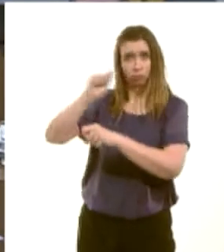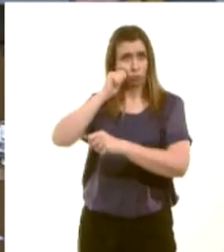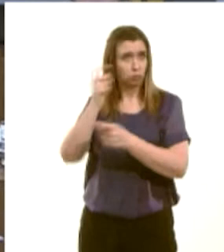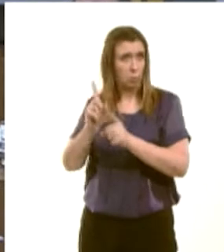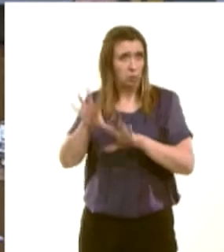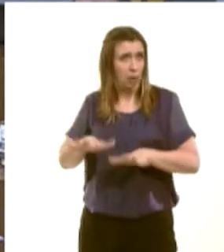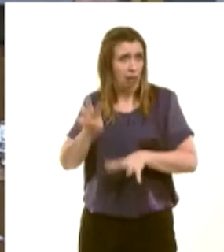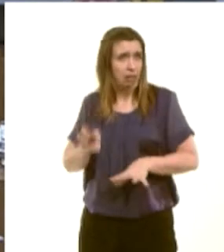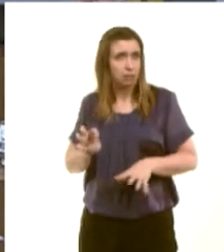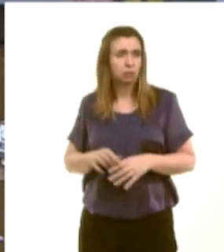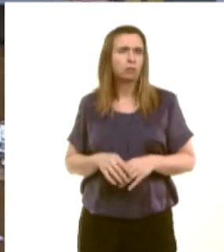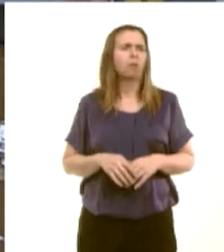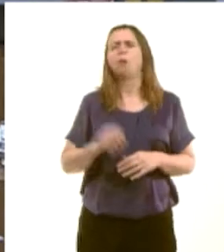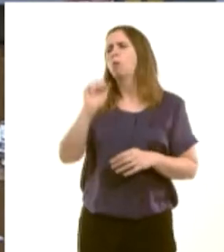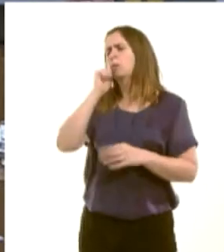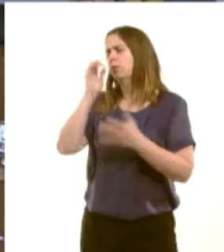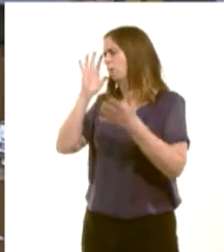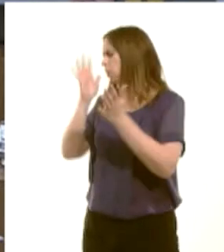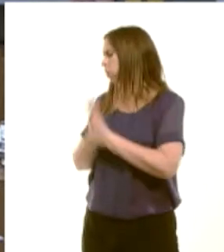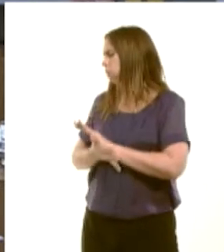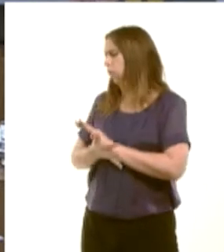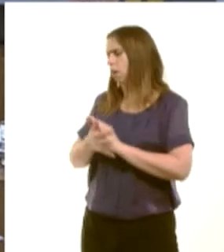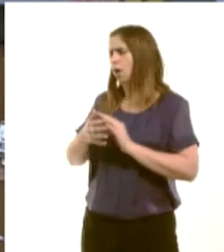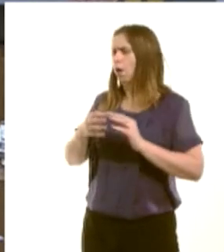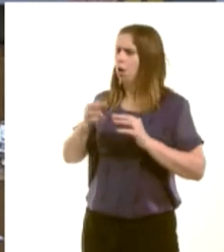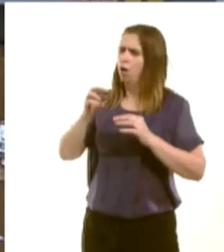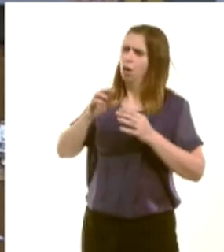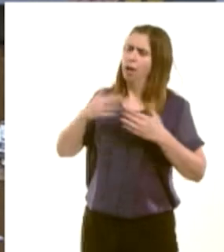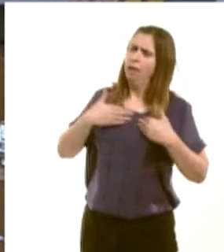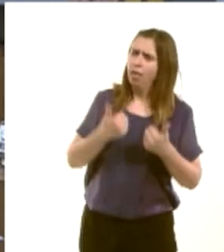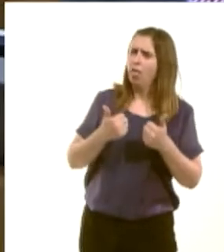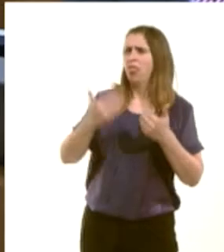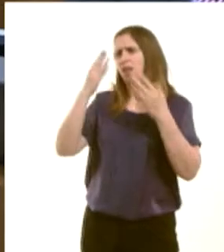outlines would have an enormous negative effect on Welsh public services, be it health, education